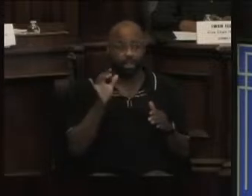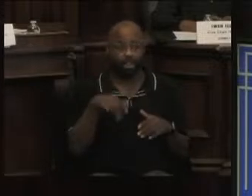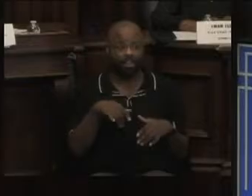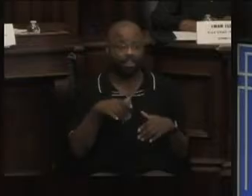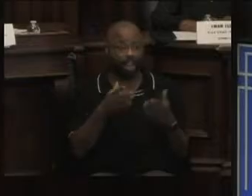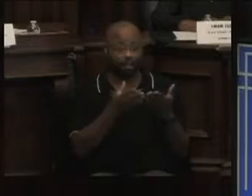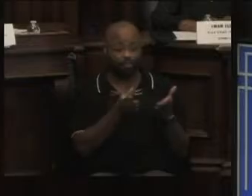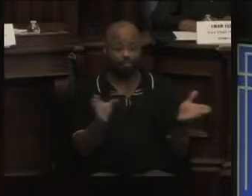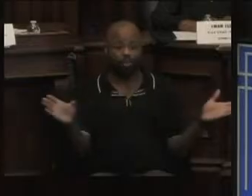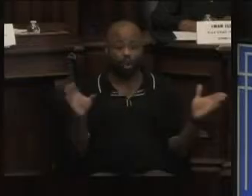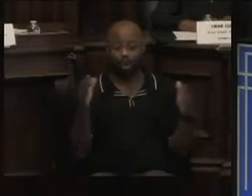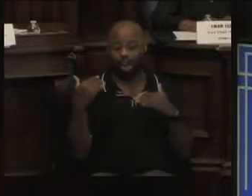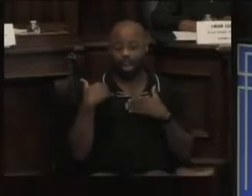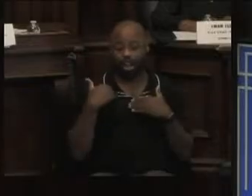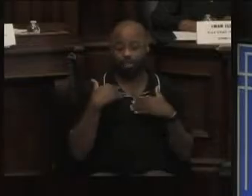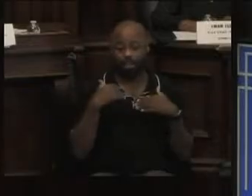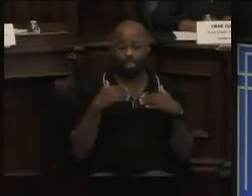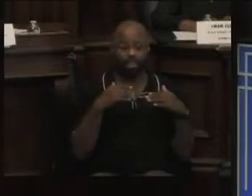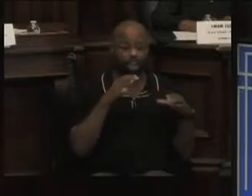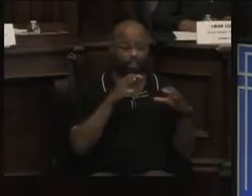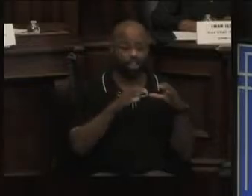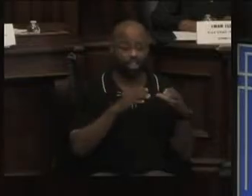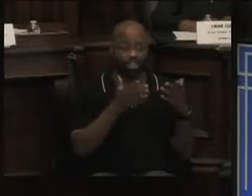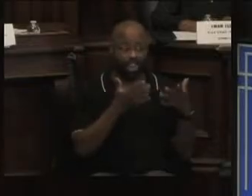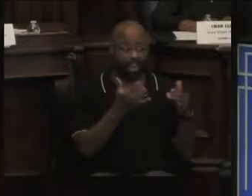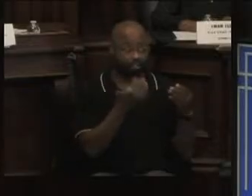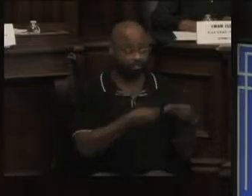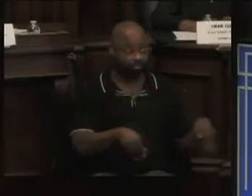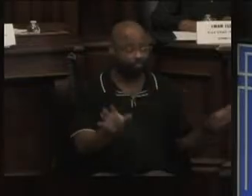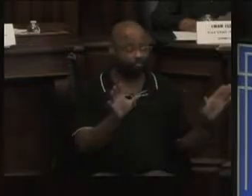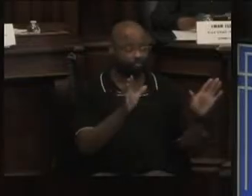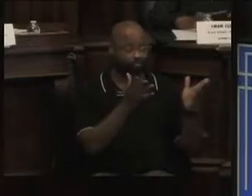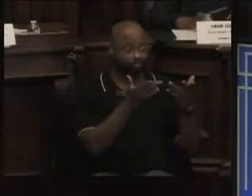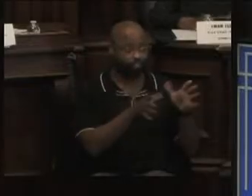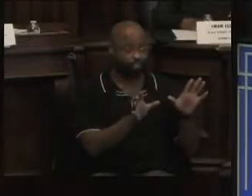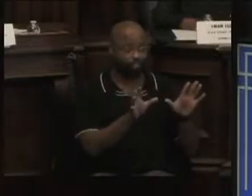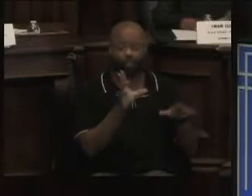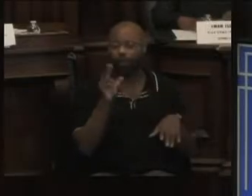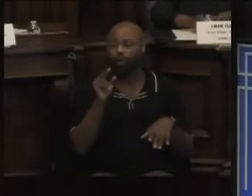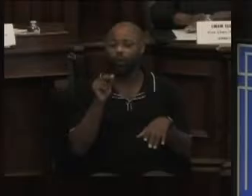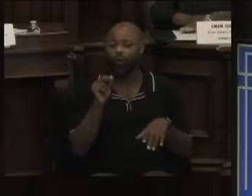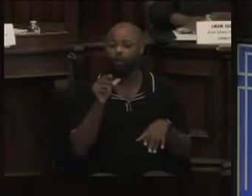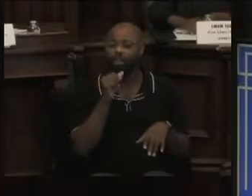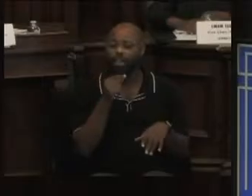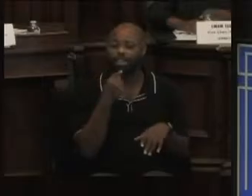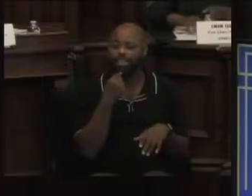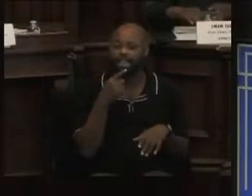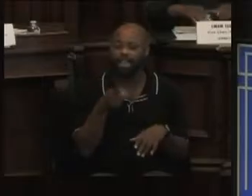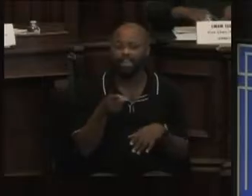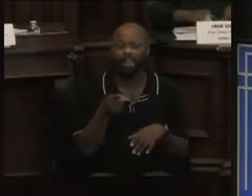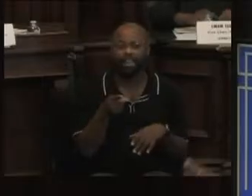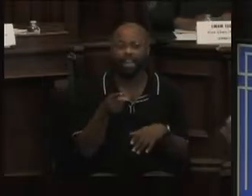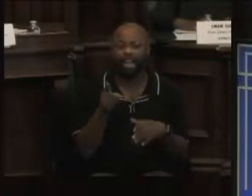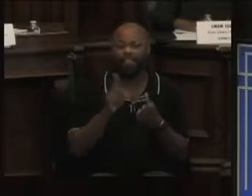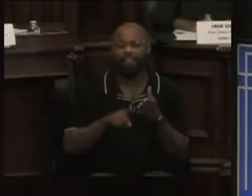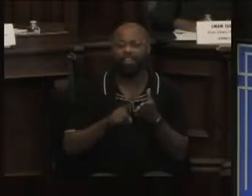This transition does not mean that that broader accountability conversation is